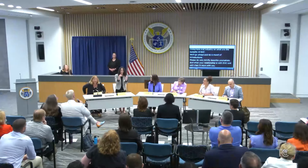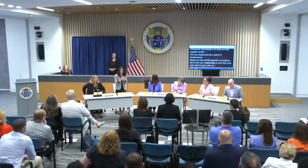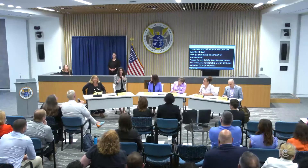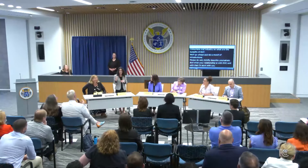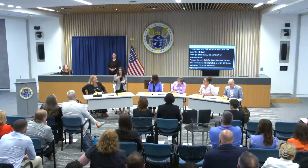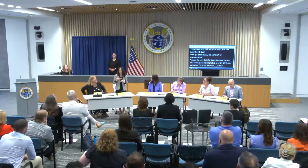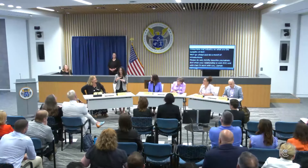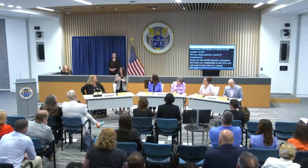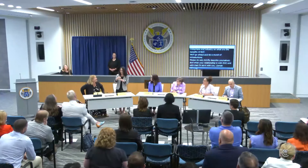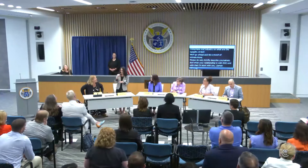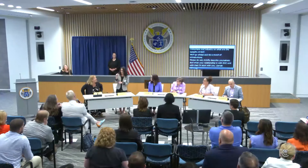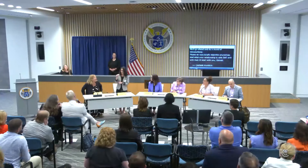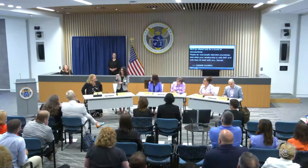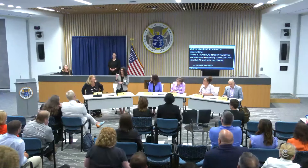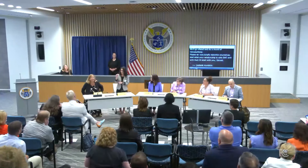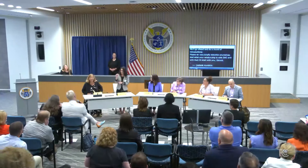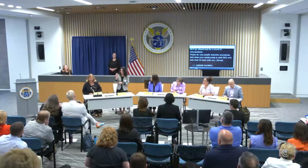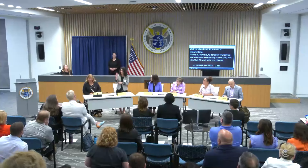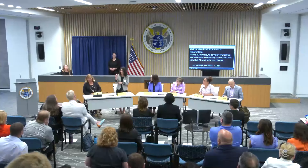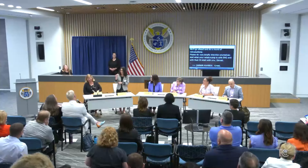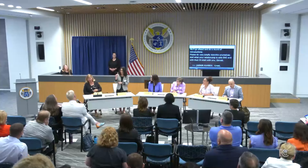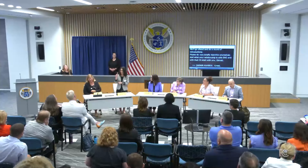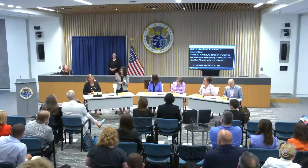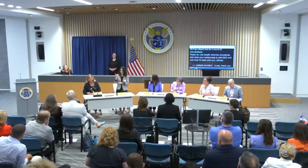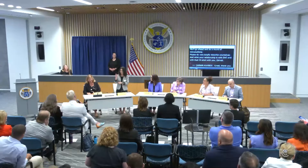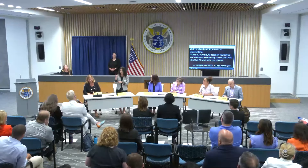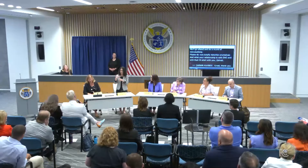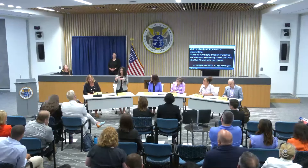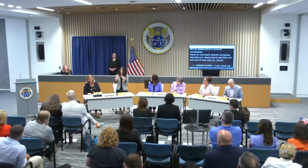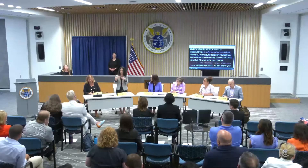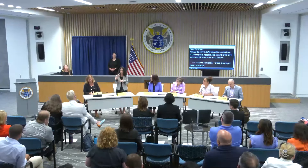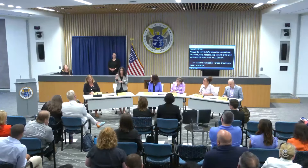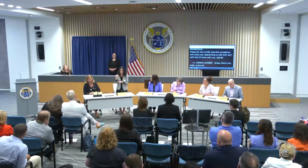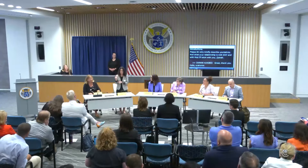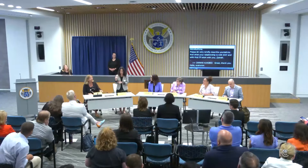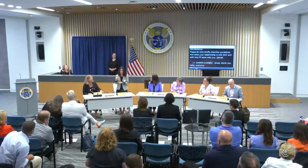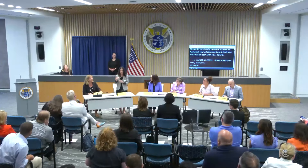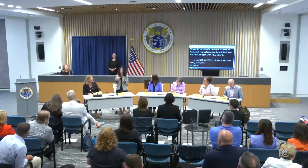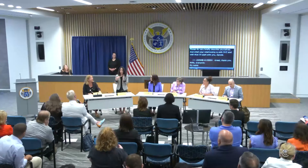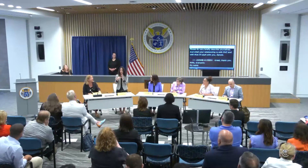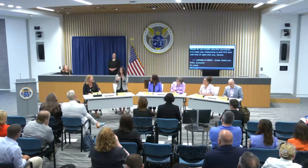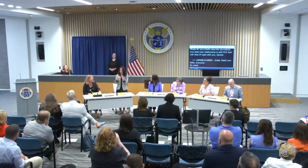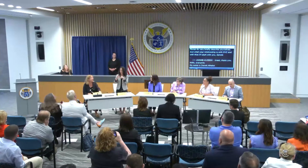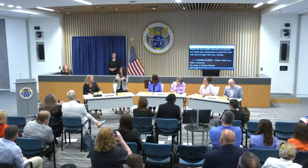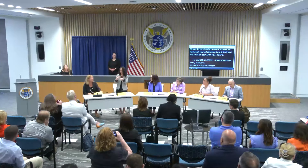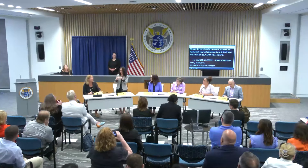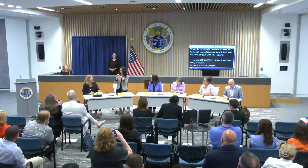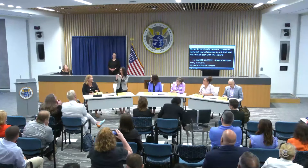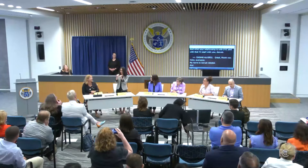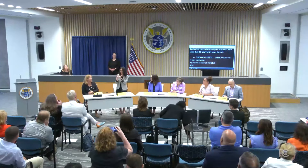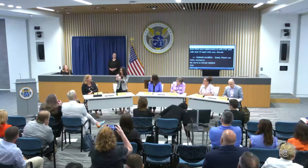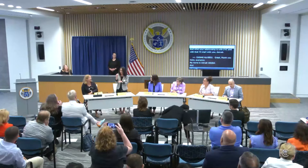ROUND OF INTRODUCTIONS. PLEASE DO VERY BRIEFLY DESCRIBE YOURSELVES. AND WHAT YOUR RELATIONSHIP IS WITH DVC AND WITH THAT I'LL START WITH YOU, ZAINAB.